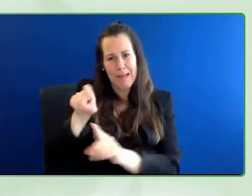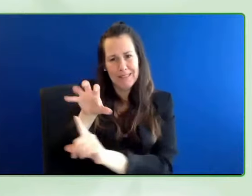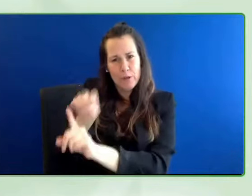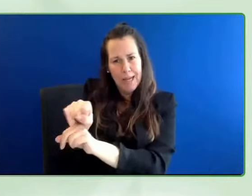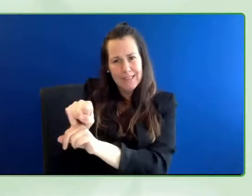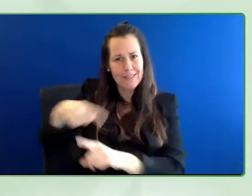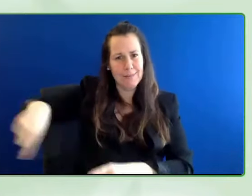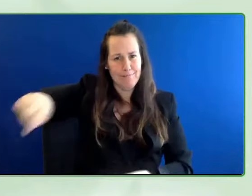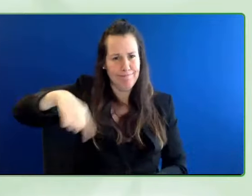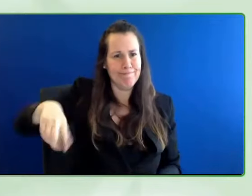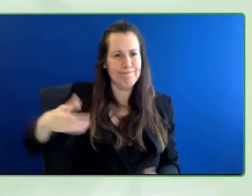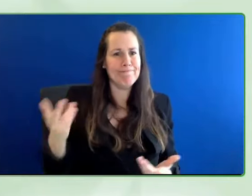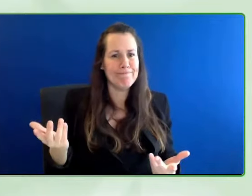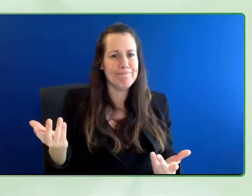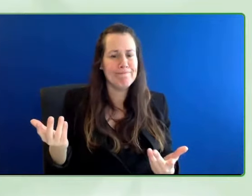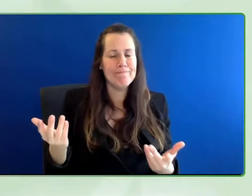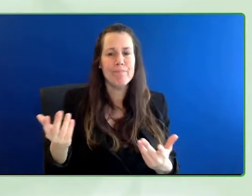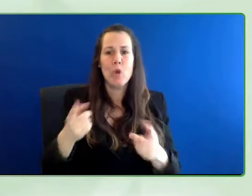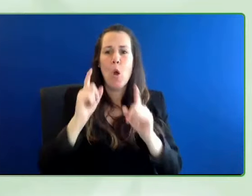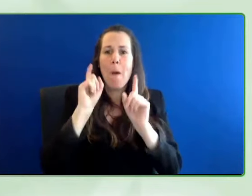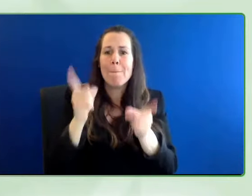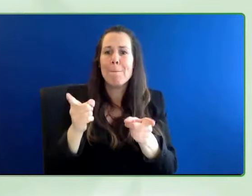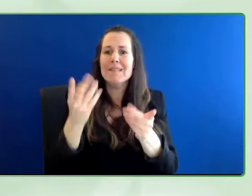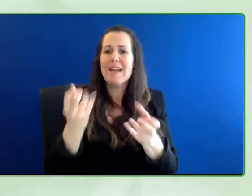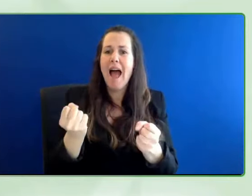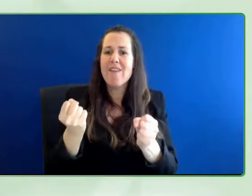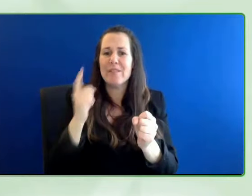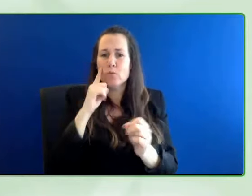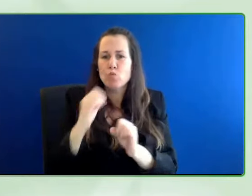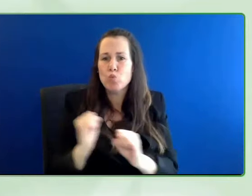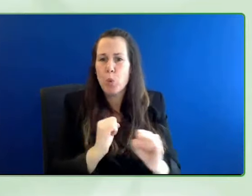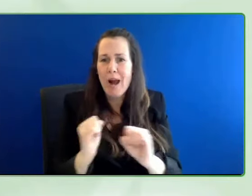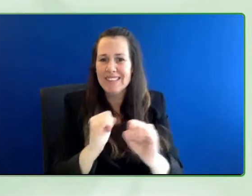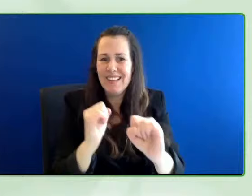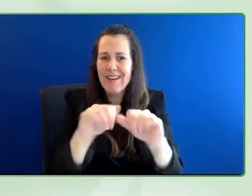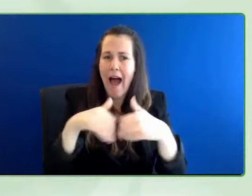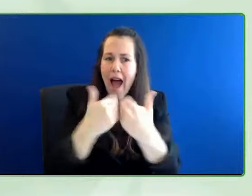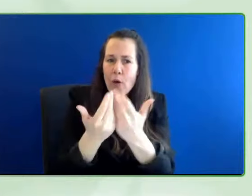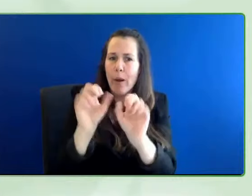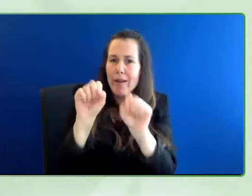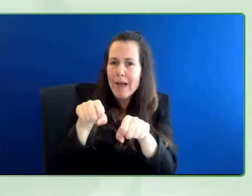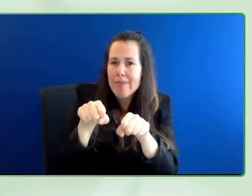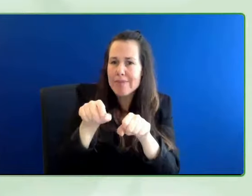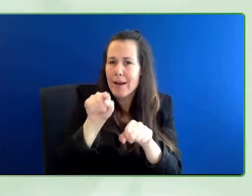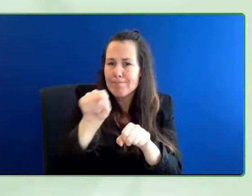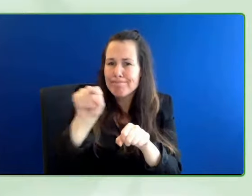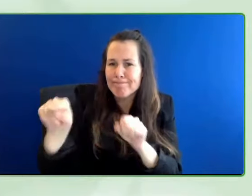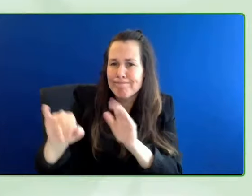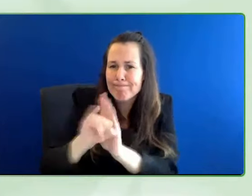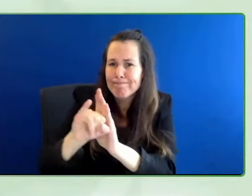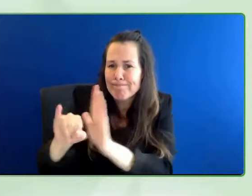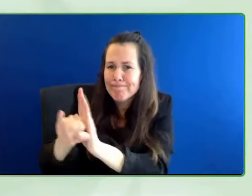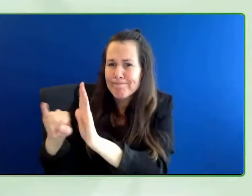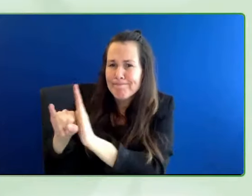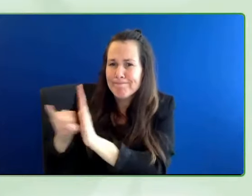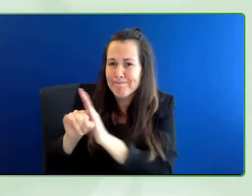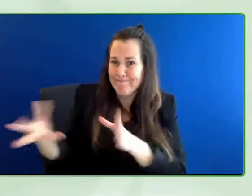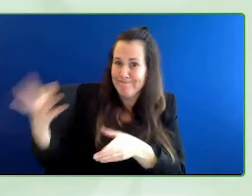Another thing is to have strong centres where you can find everything about assistive technology,